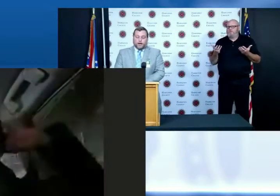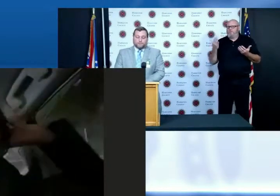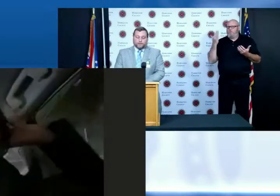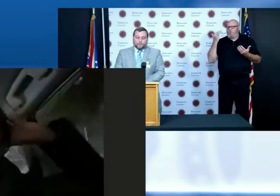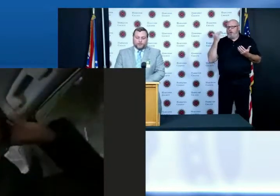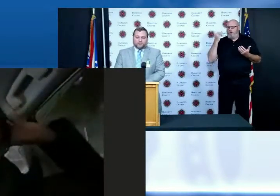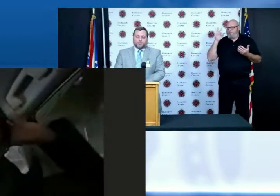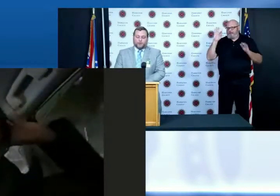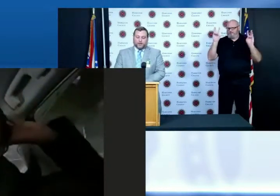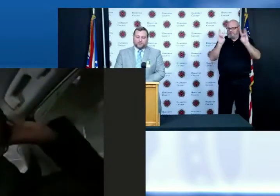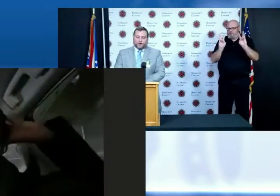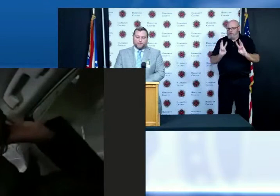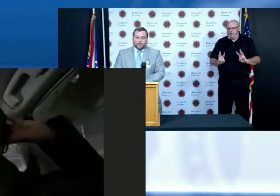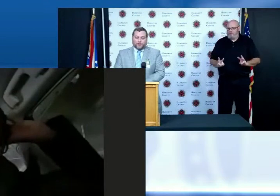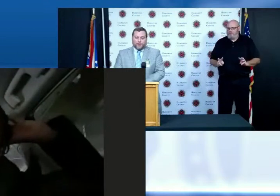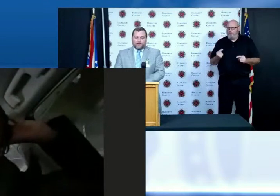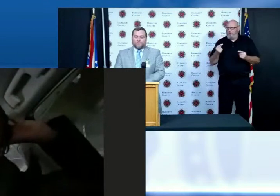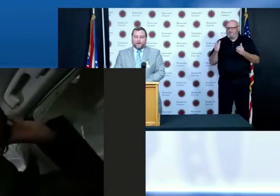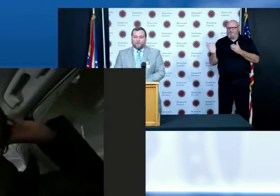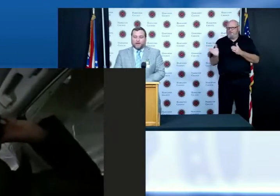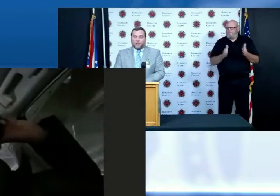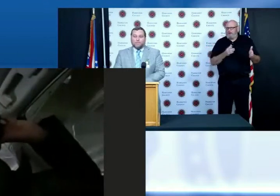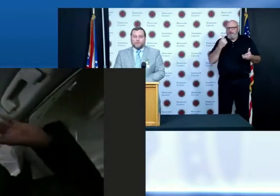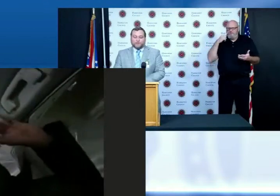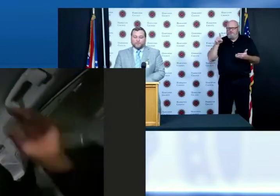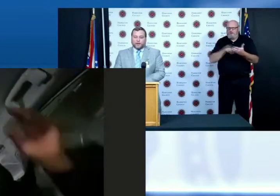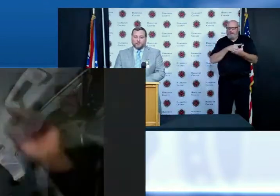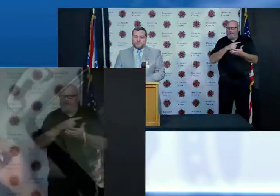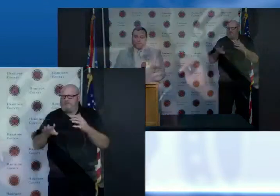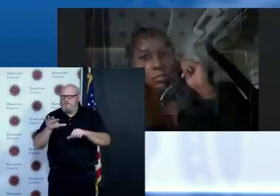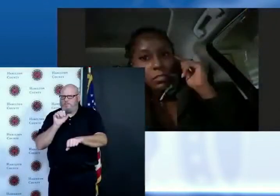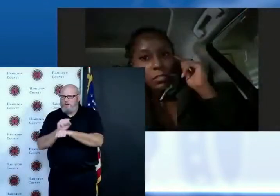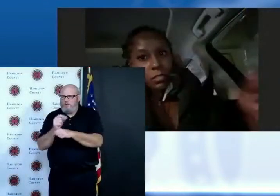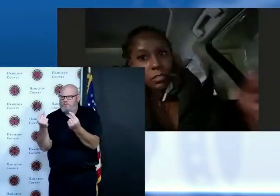absolutely so yesterday morning at about 5 AM members of my team were